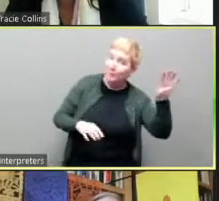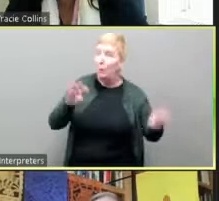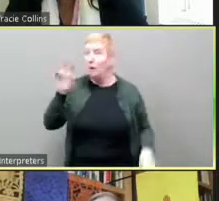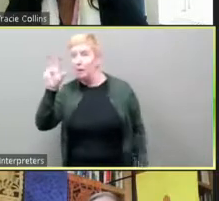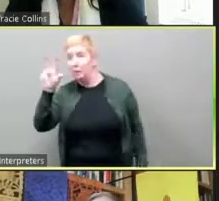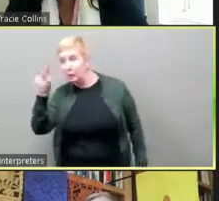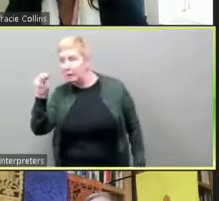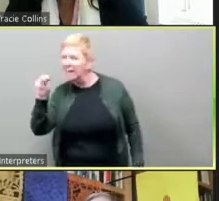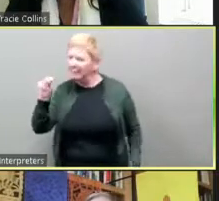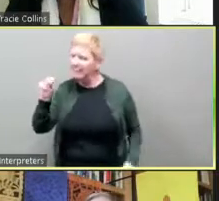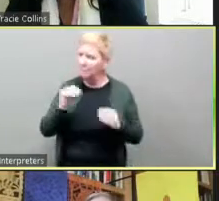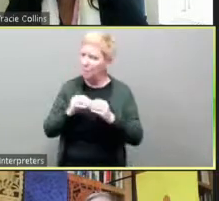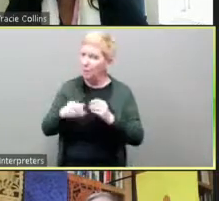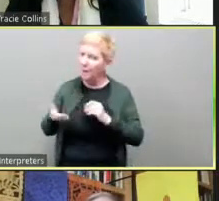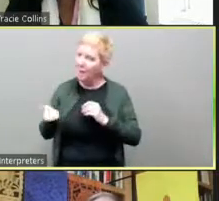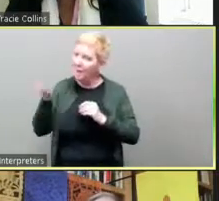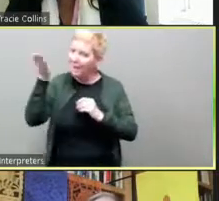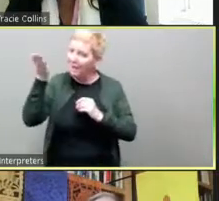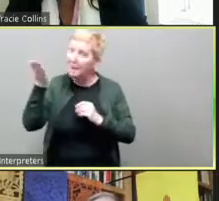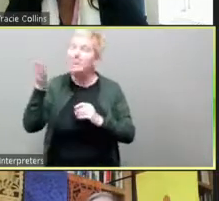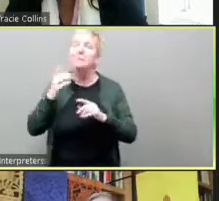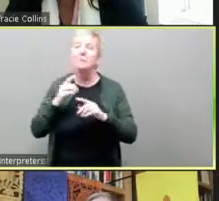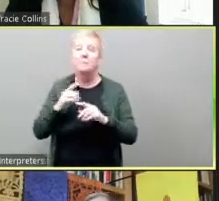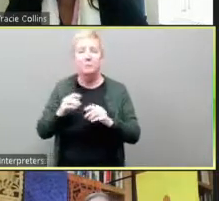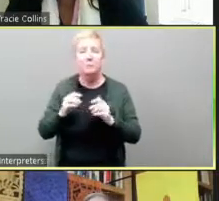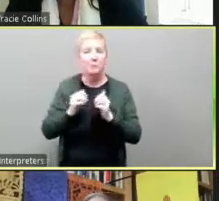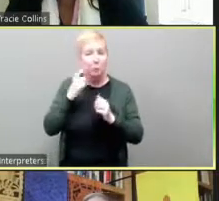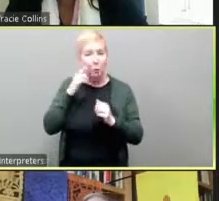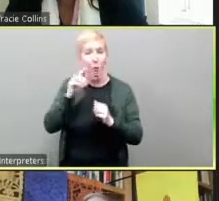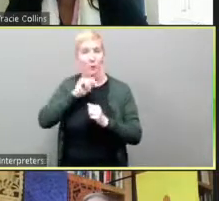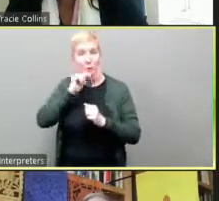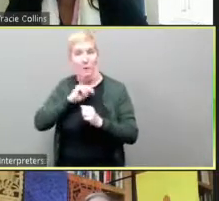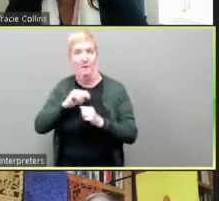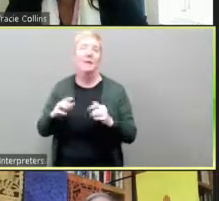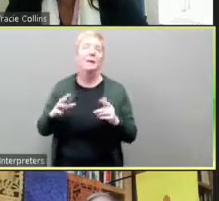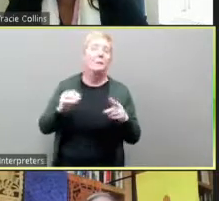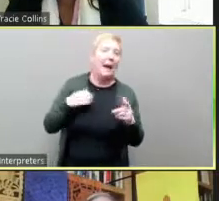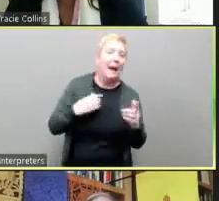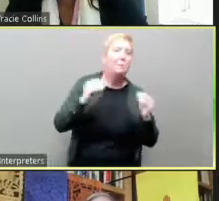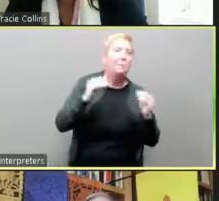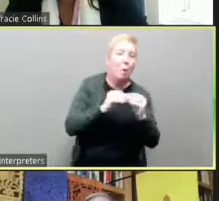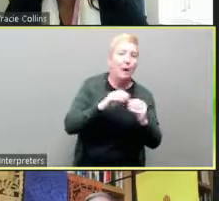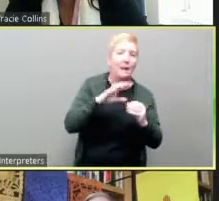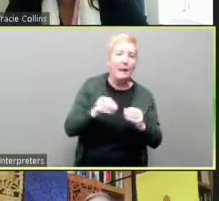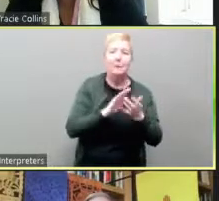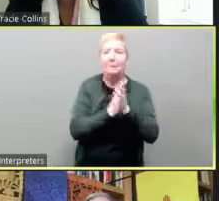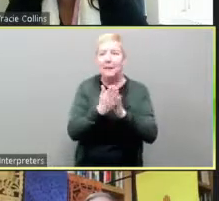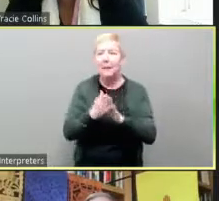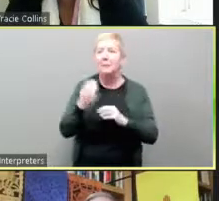30 Turquoise counties, six greens to two and three yellows to one. So great